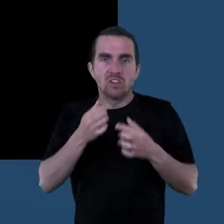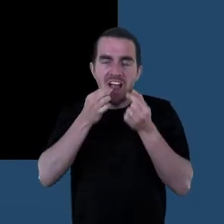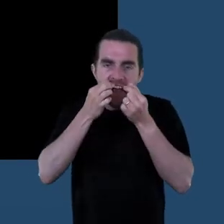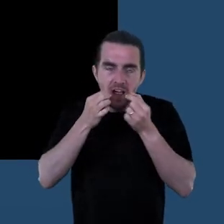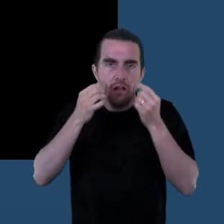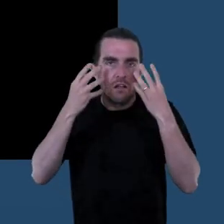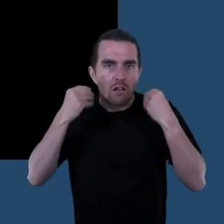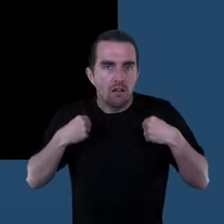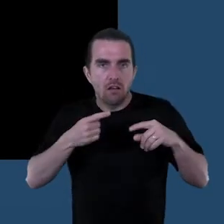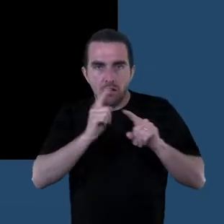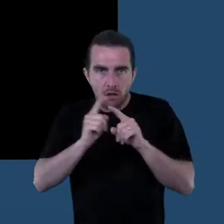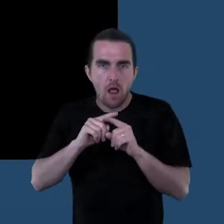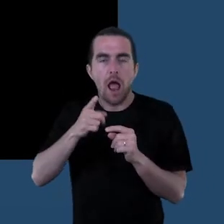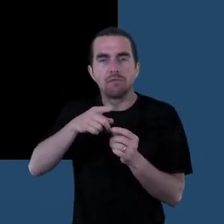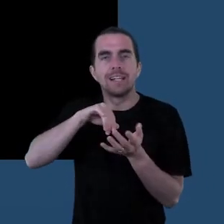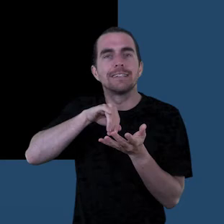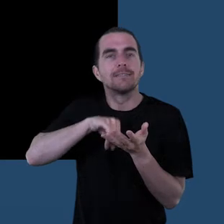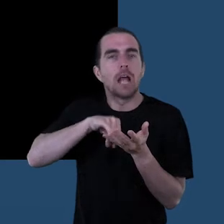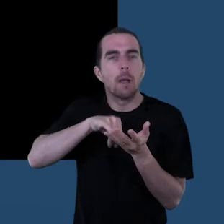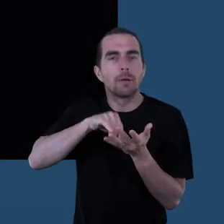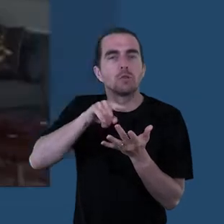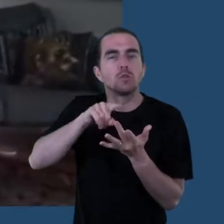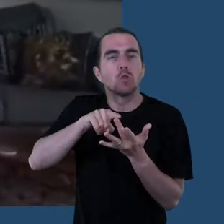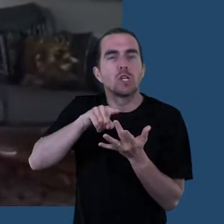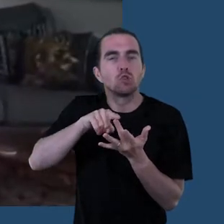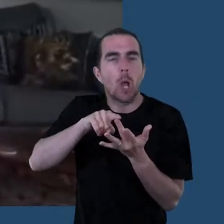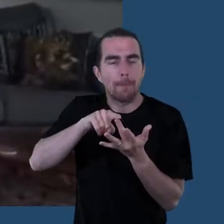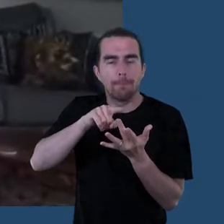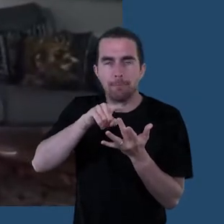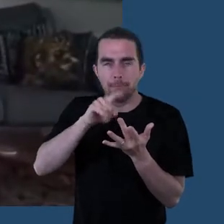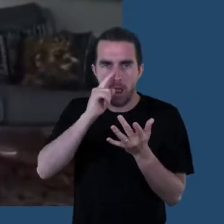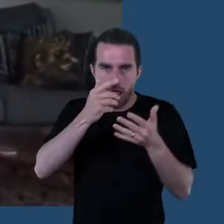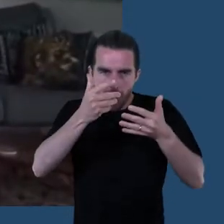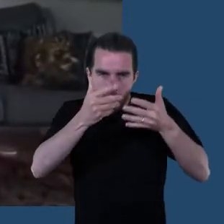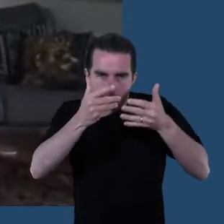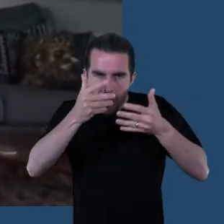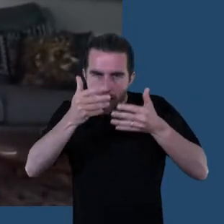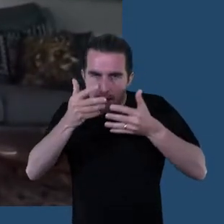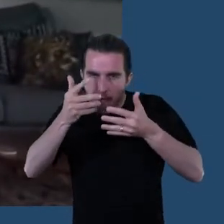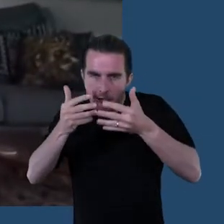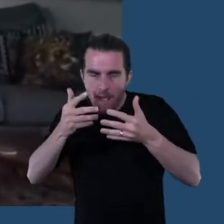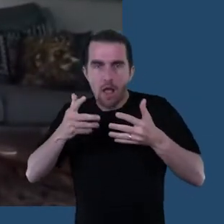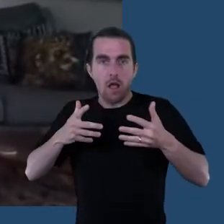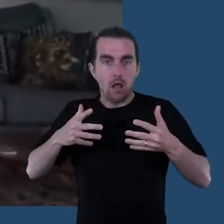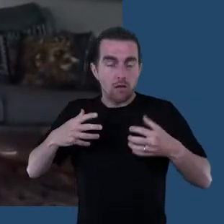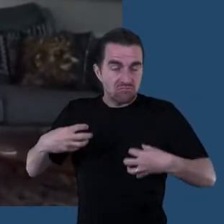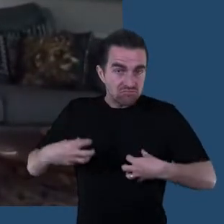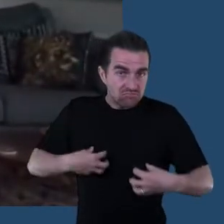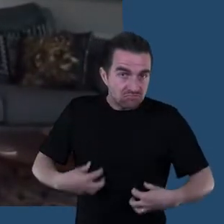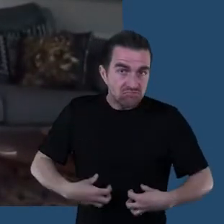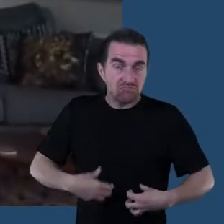And we can look at things called stable isotopes, and these are the elements that get laid down in the tissues of an organism